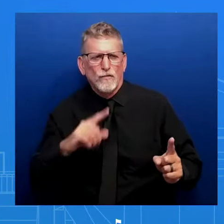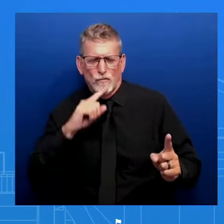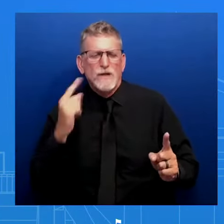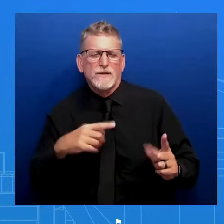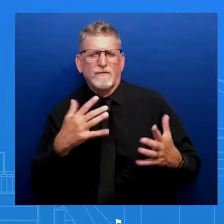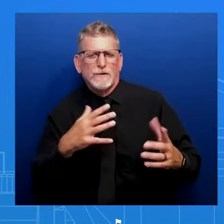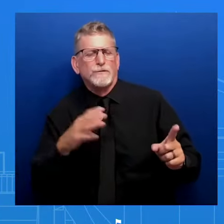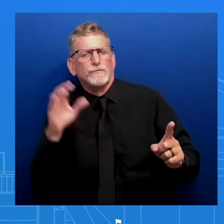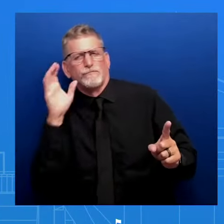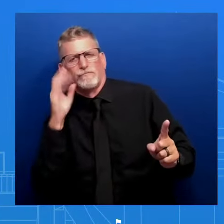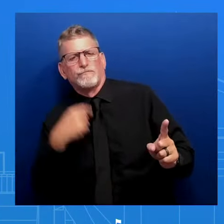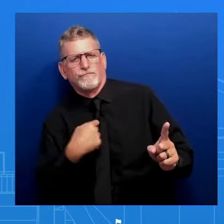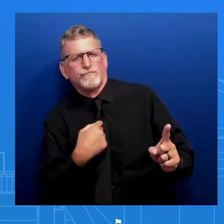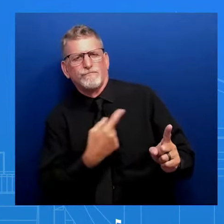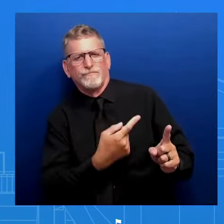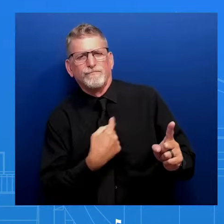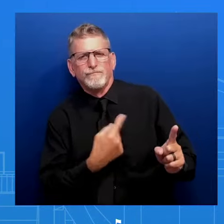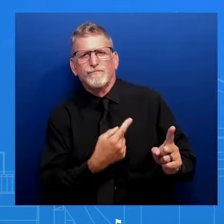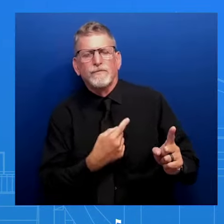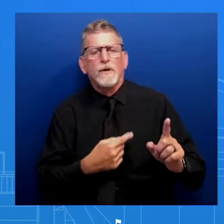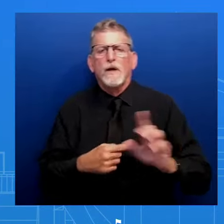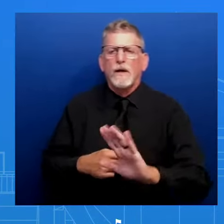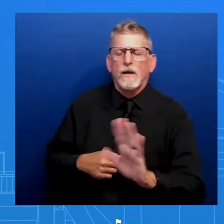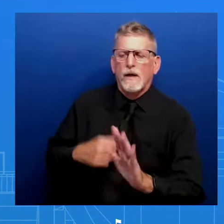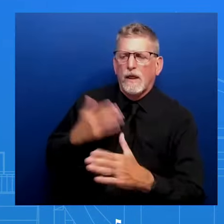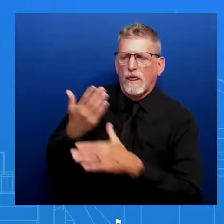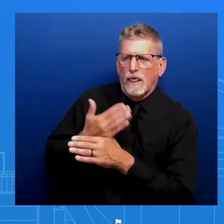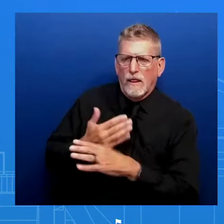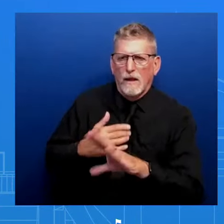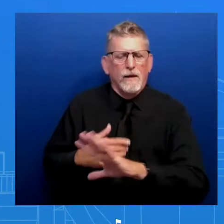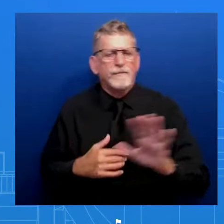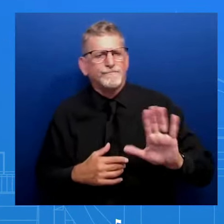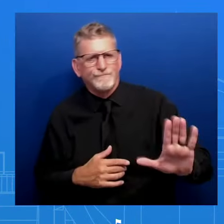about where we stand on Americans fighting in Ukraine. I mean, you don't have to --